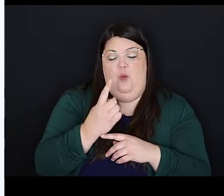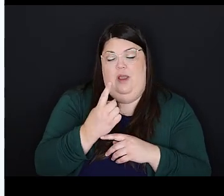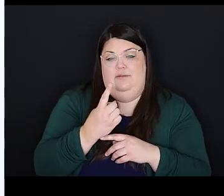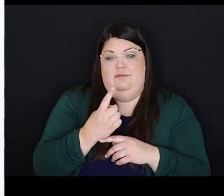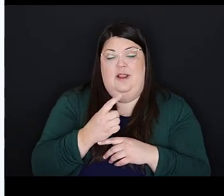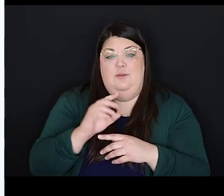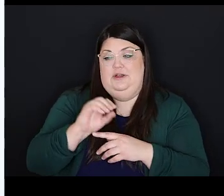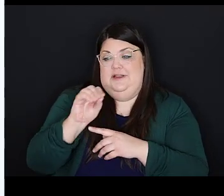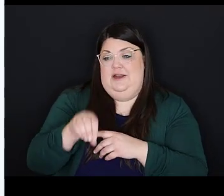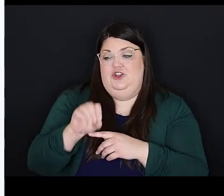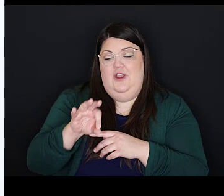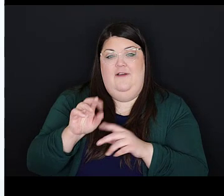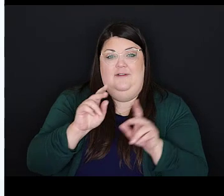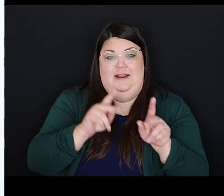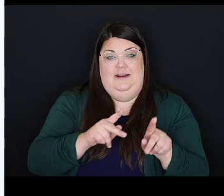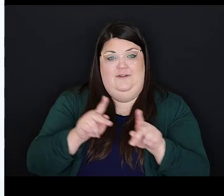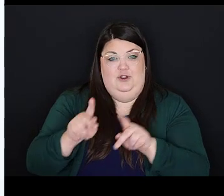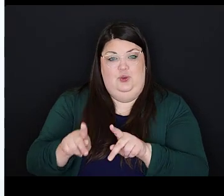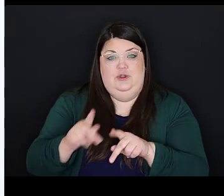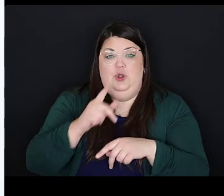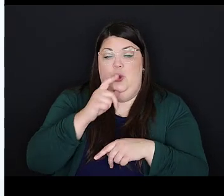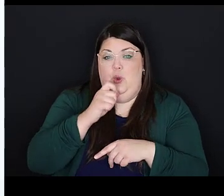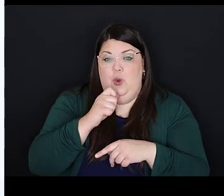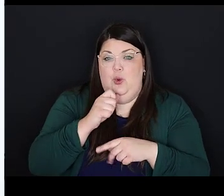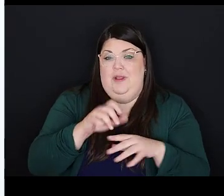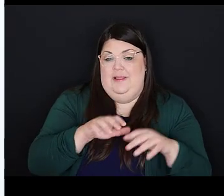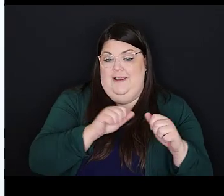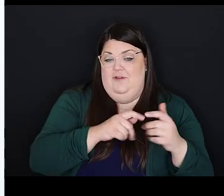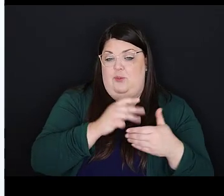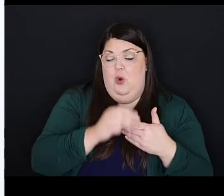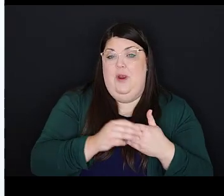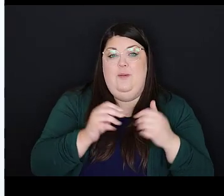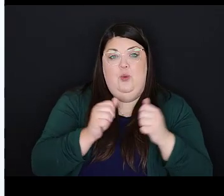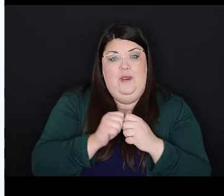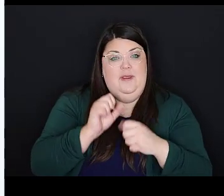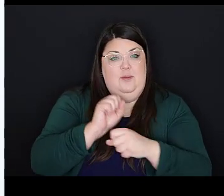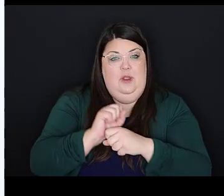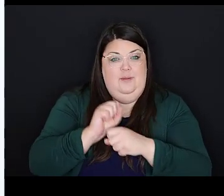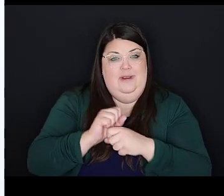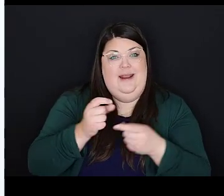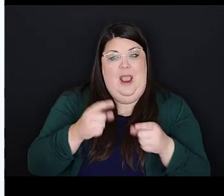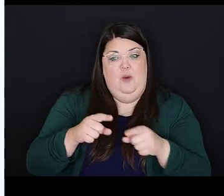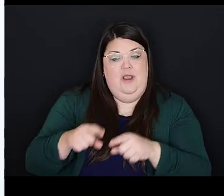percentage of individuals who leave the program with an employment outcome after receiving